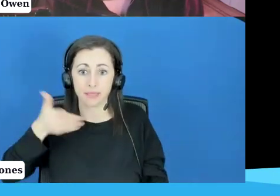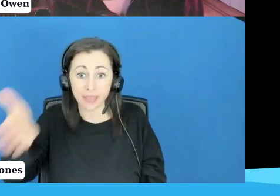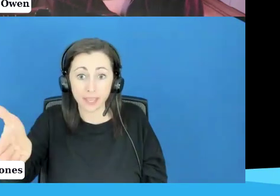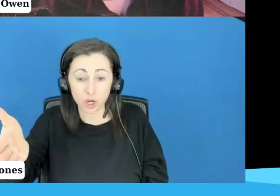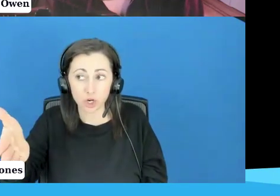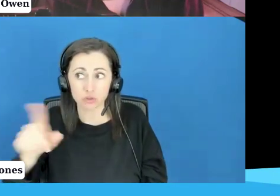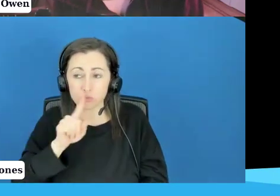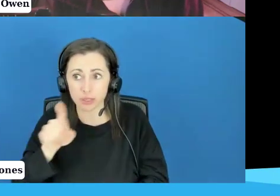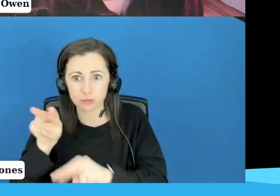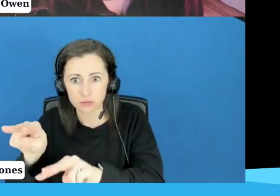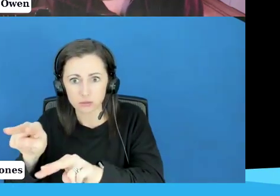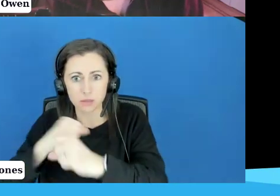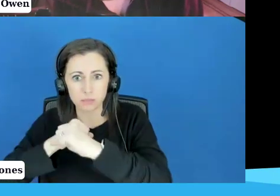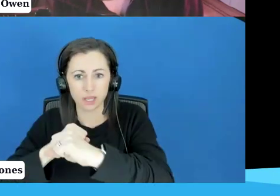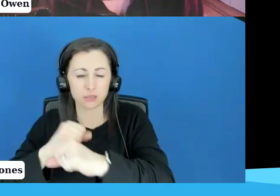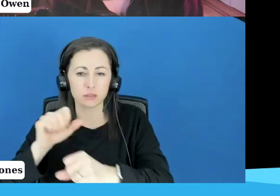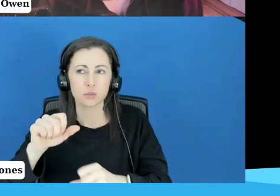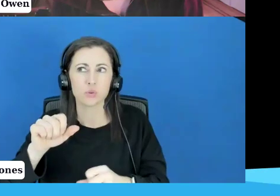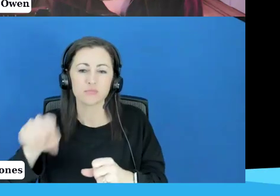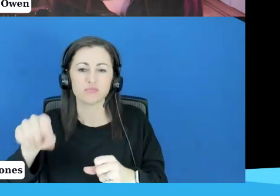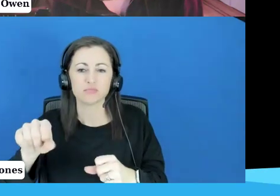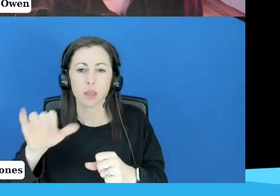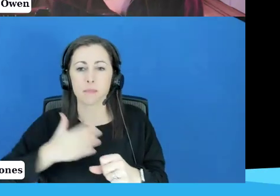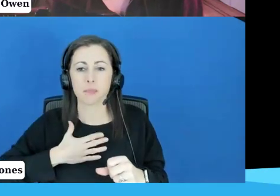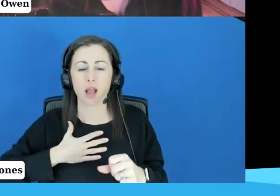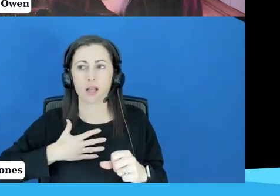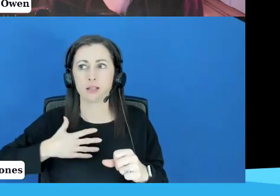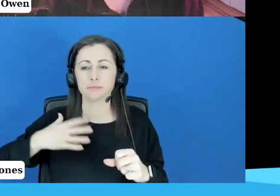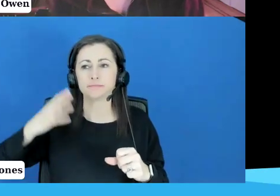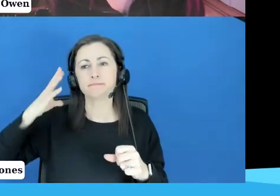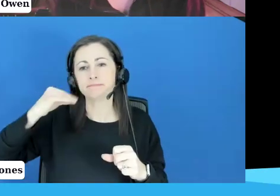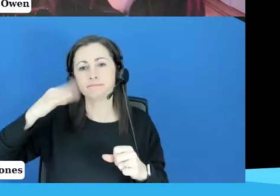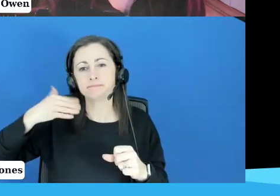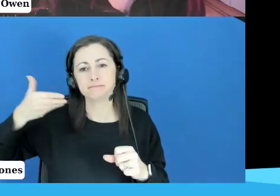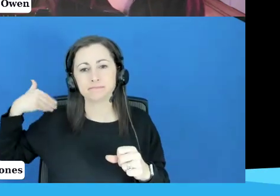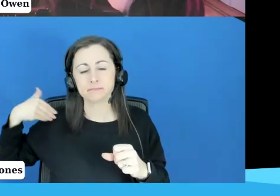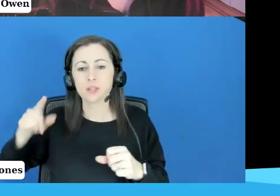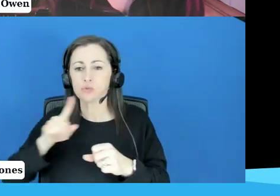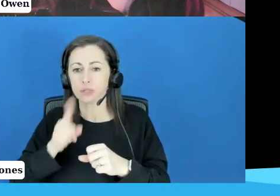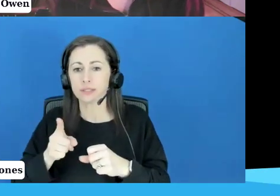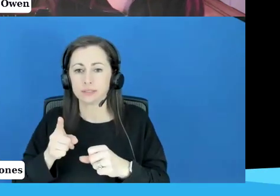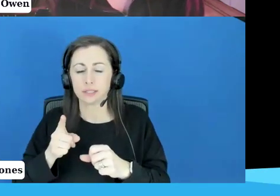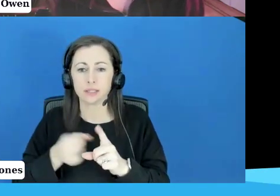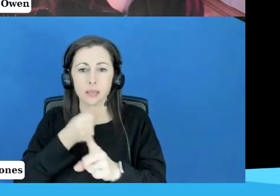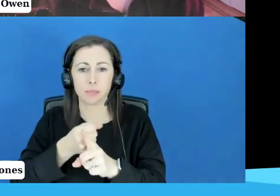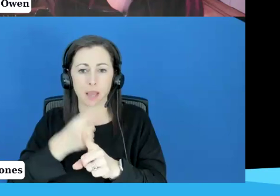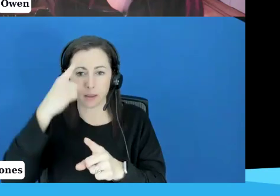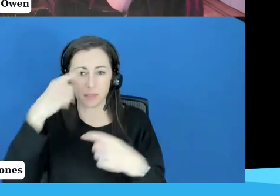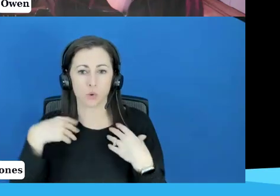Yeah, I guess that did contribute to my mental health as a mom, and having babies,